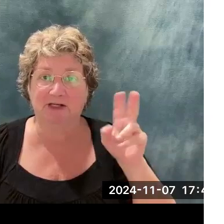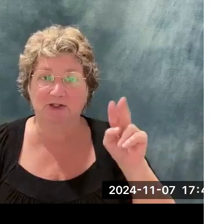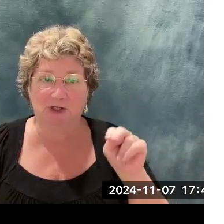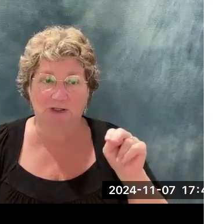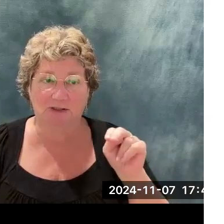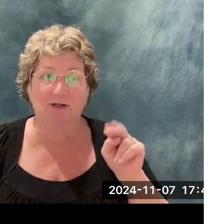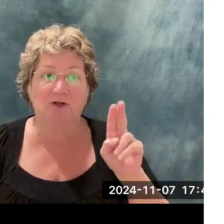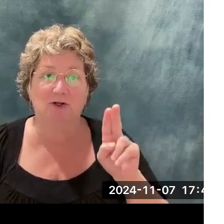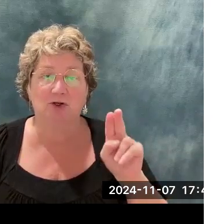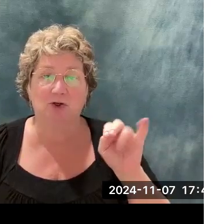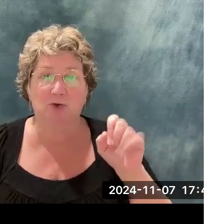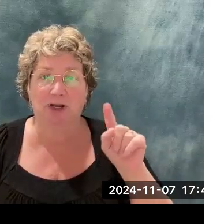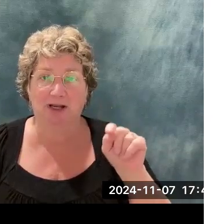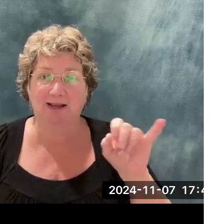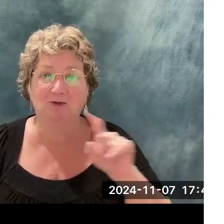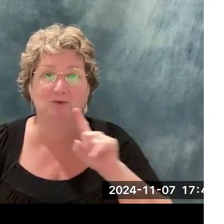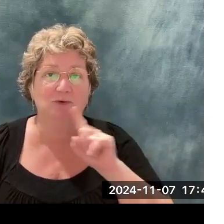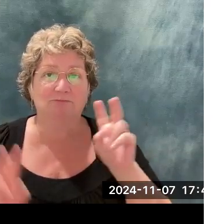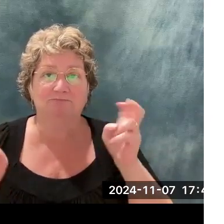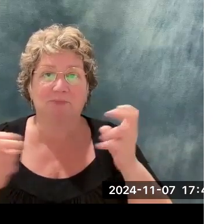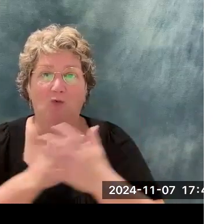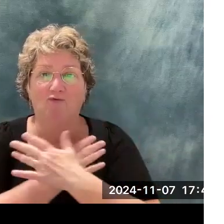is operated out of Continuum of Care in New Haven.